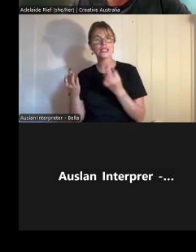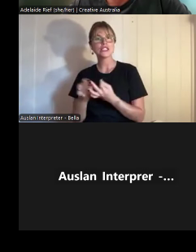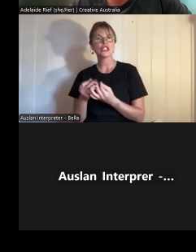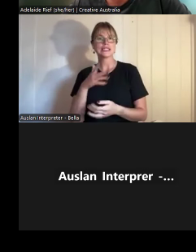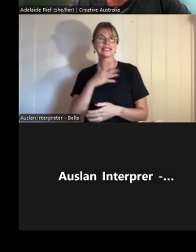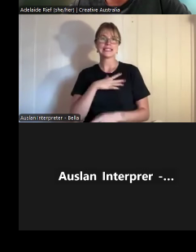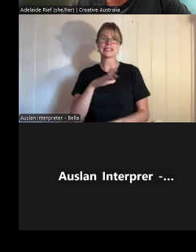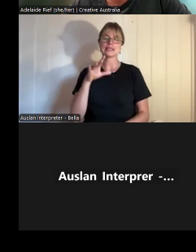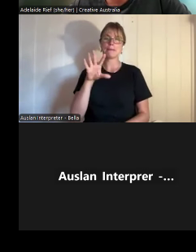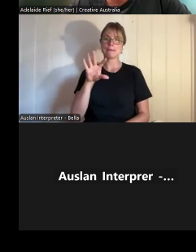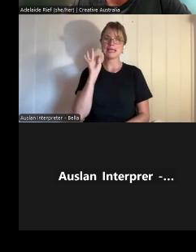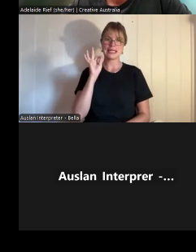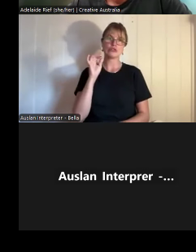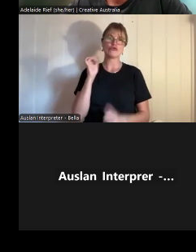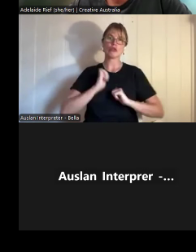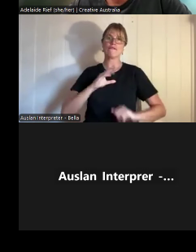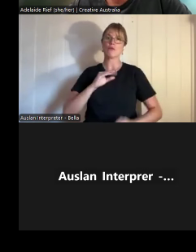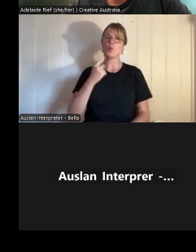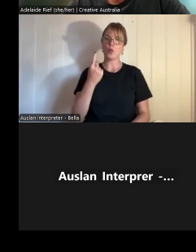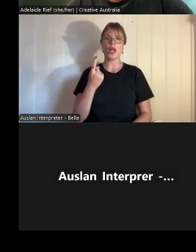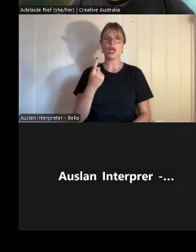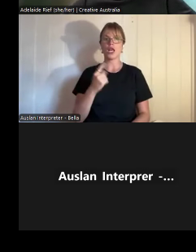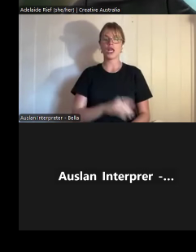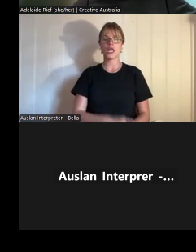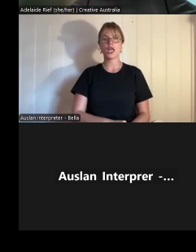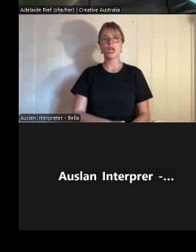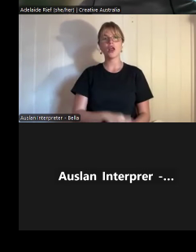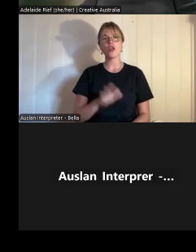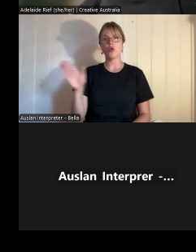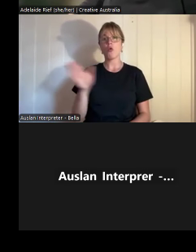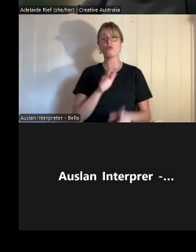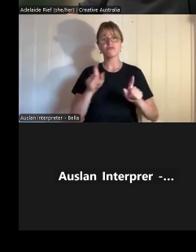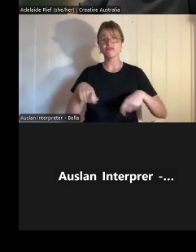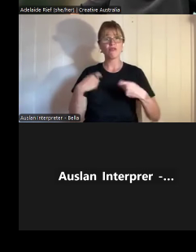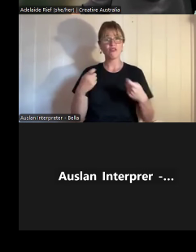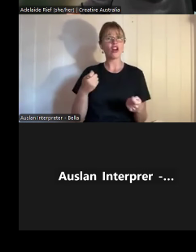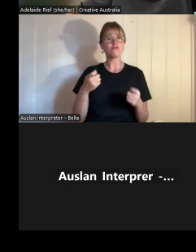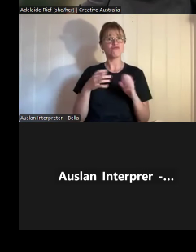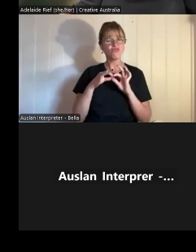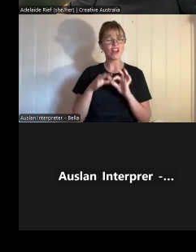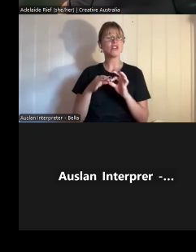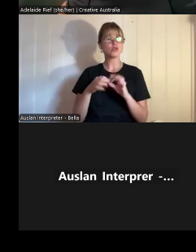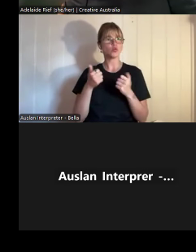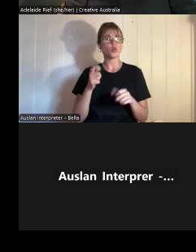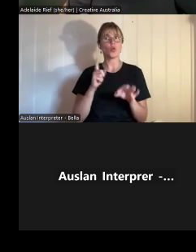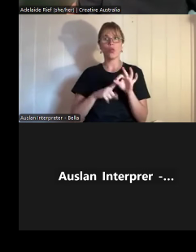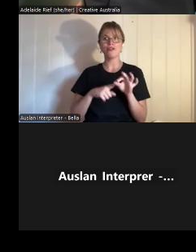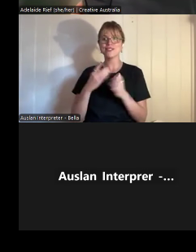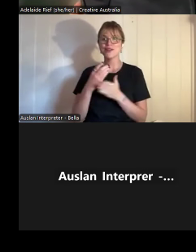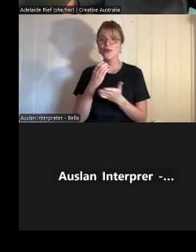from one of these providers. They all provide relevant, quality courses online, in person,